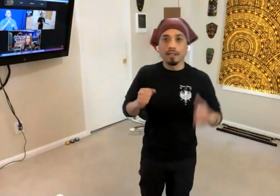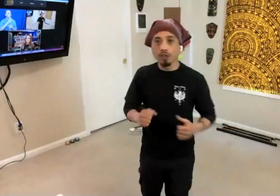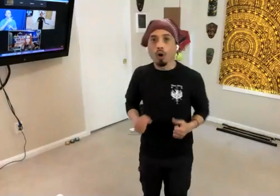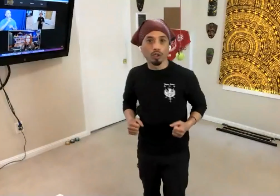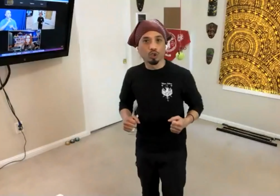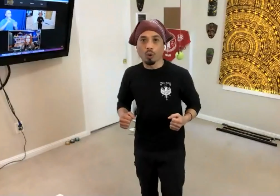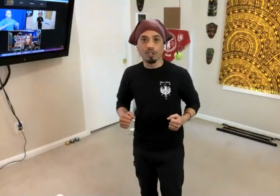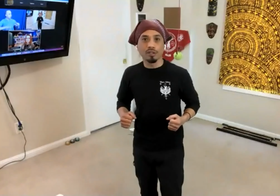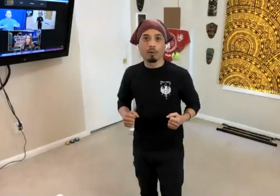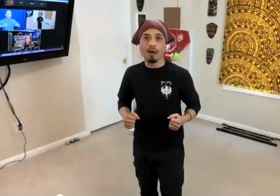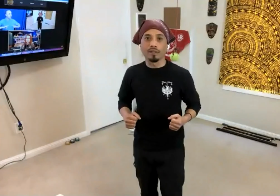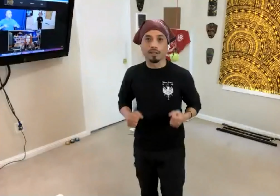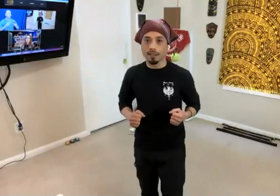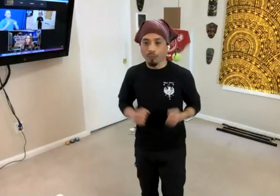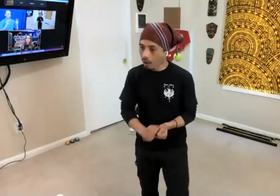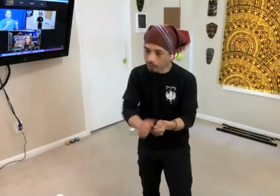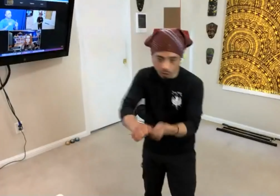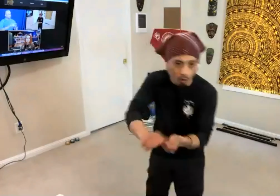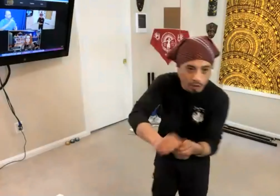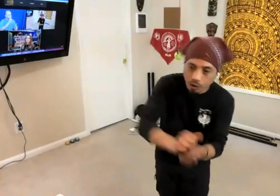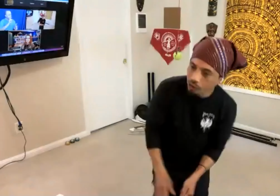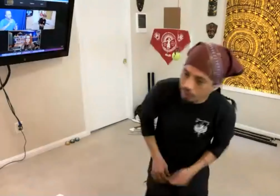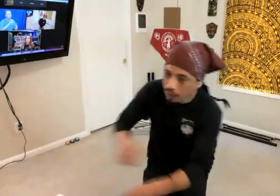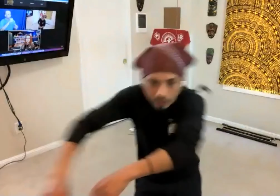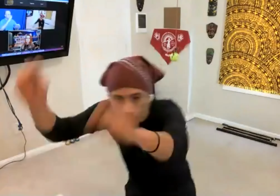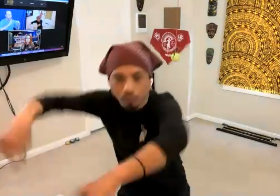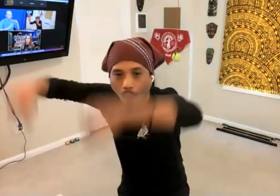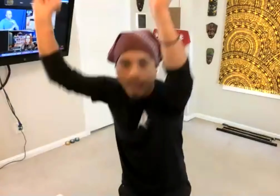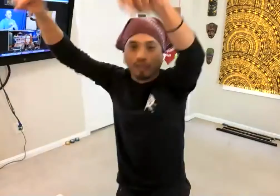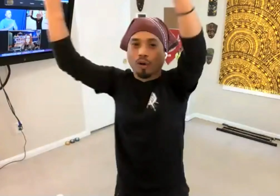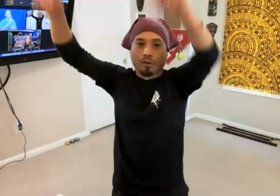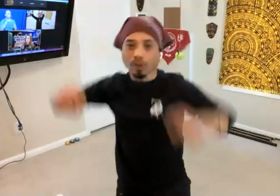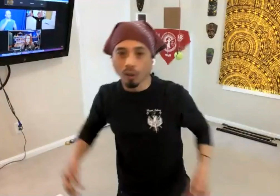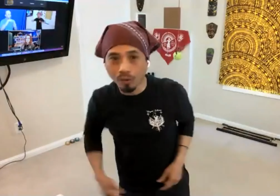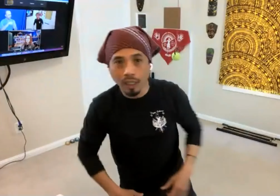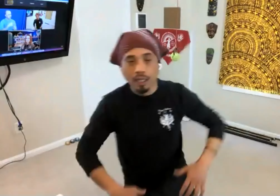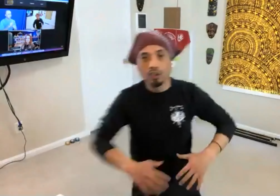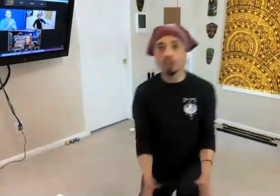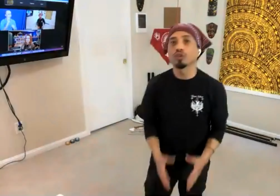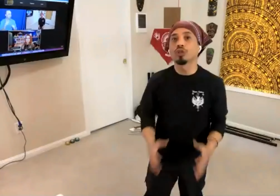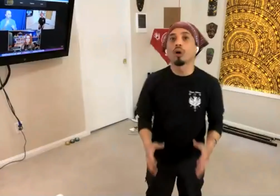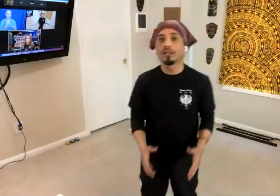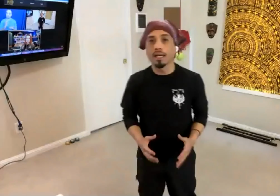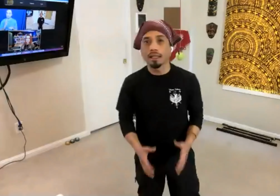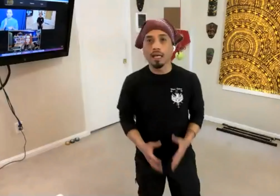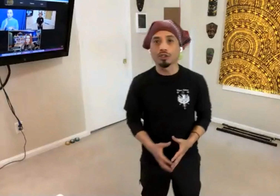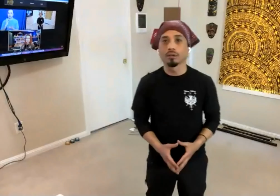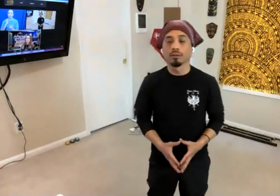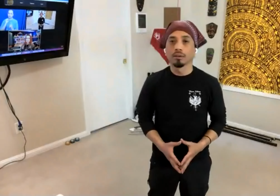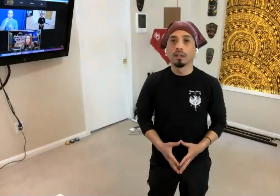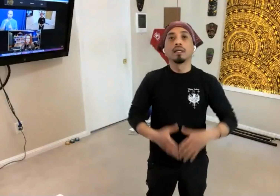FOR MONTHS, HE GOES AND DOES ALL THE CHORES IN THE PROVINCE. STICKS AROUND, DOES ALL THE DISHES.